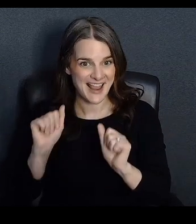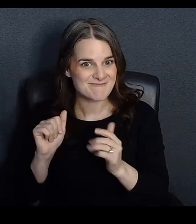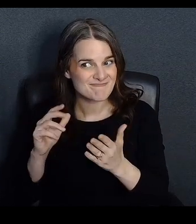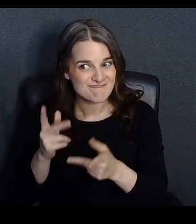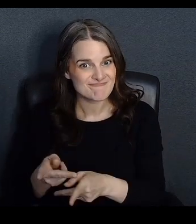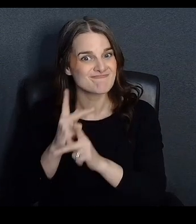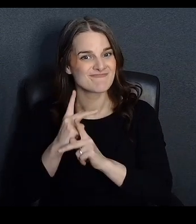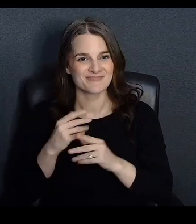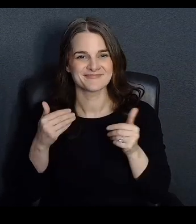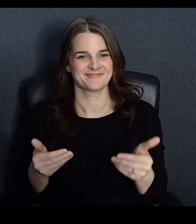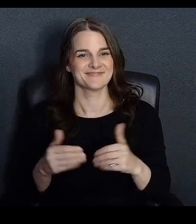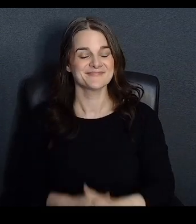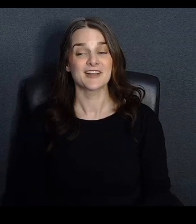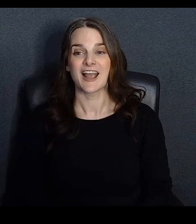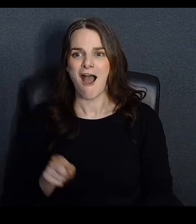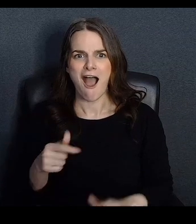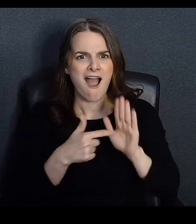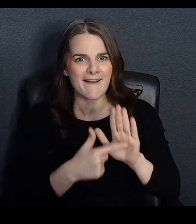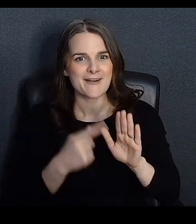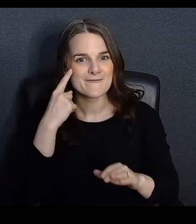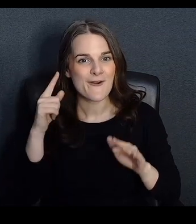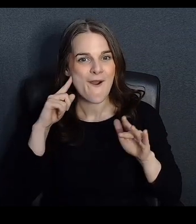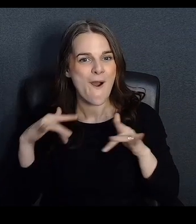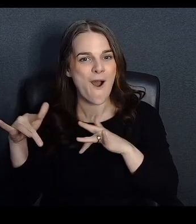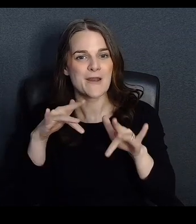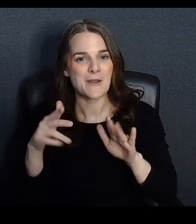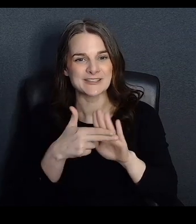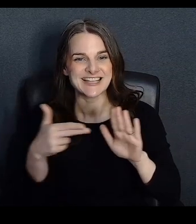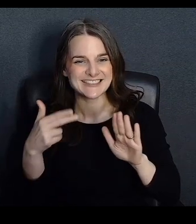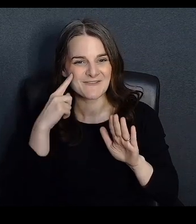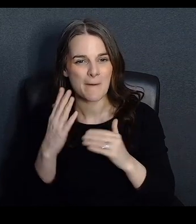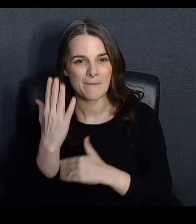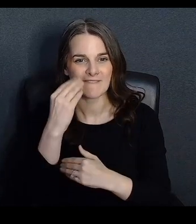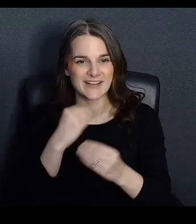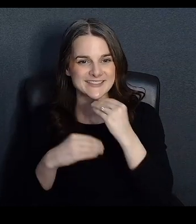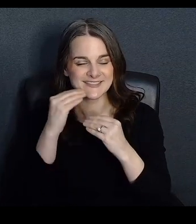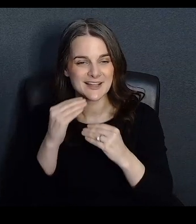Oh, here's an example of using audio tags for breakfast. So that pen labeling wand.